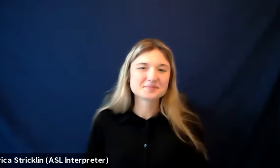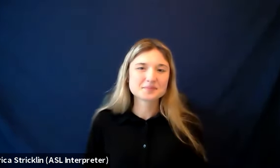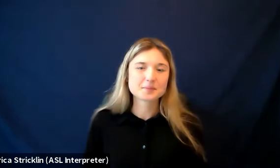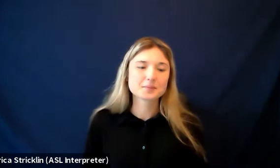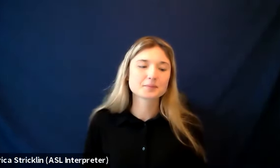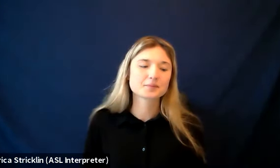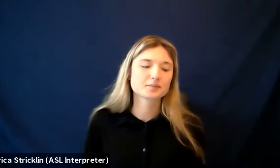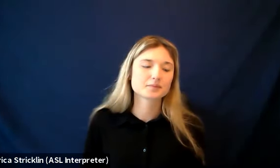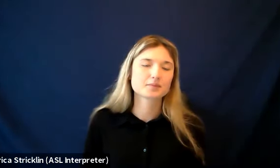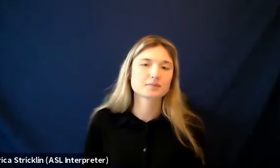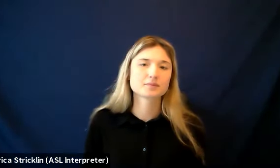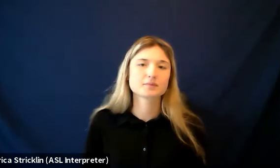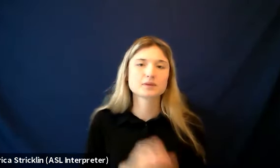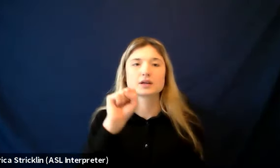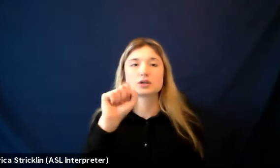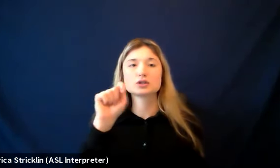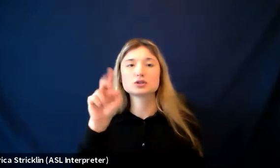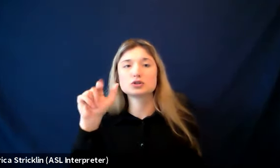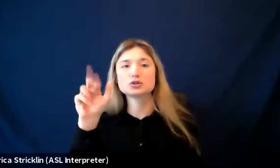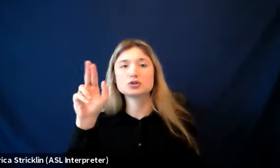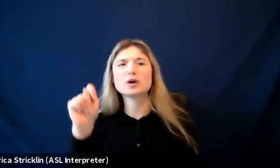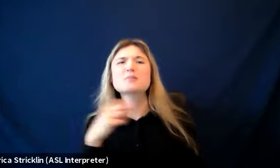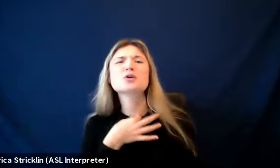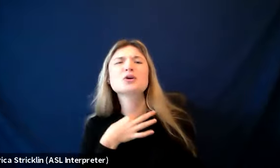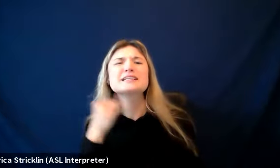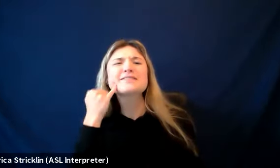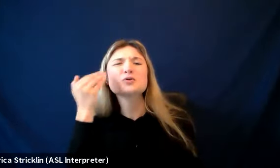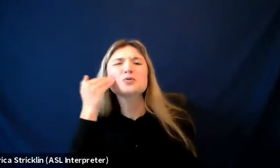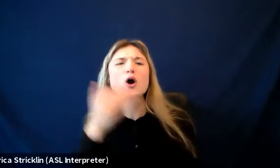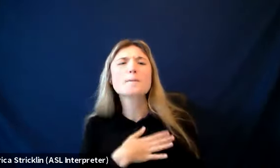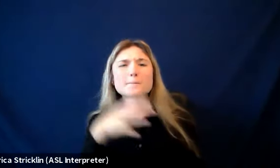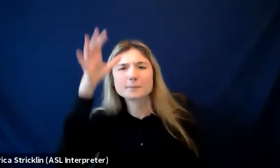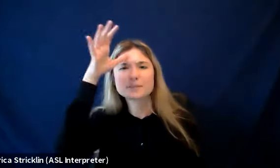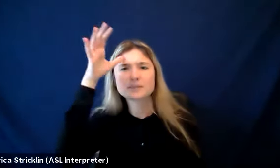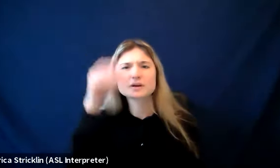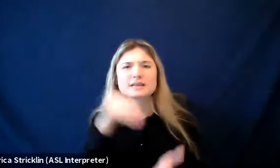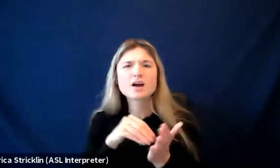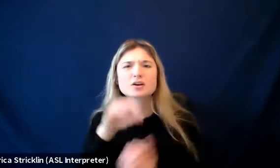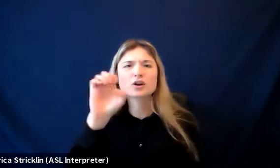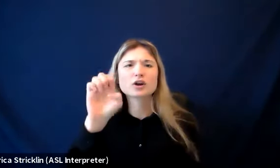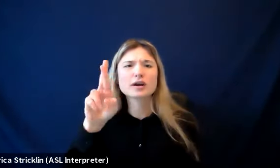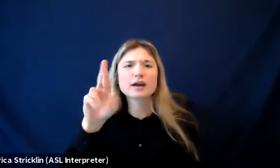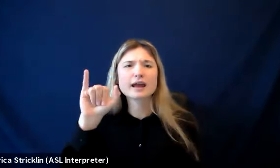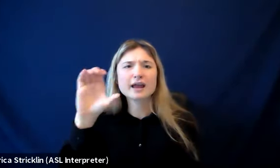I wonder I wonder if you know my father. Dr. Eric Simon.